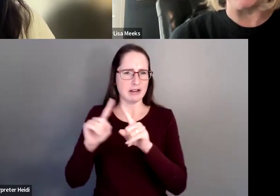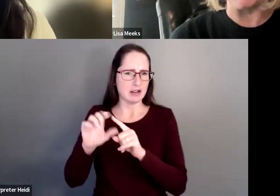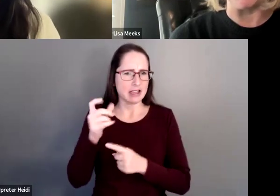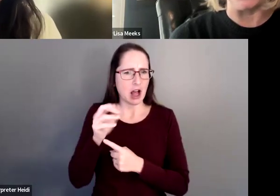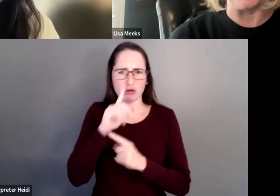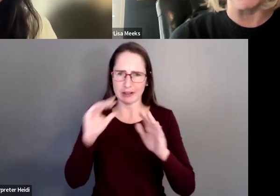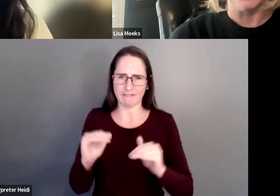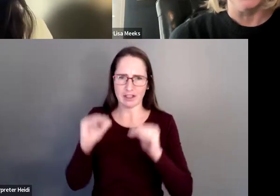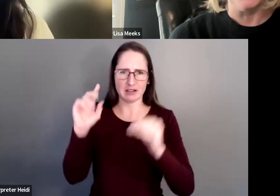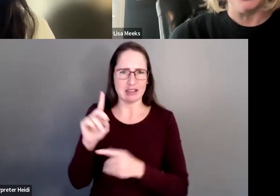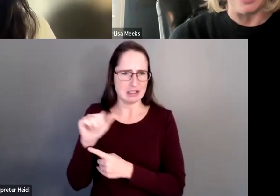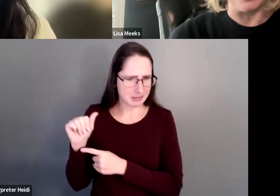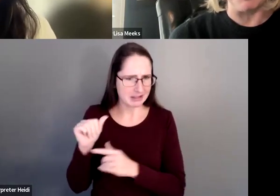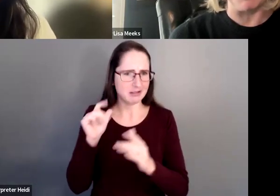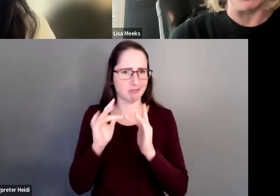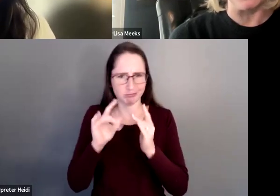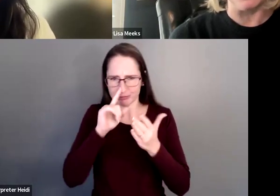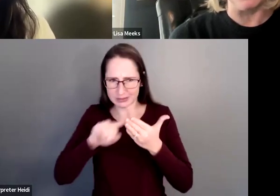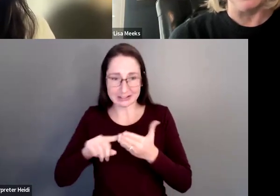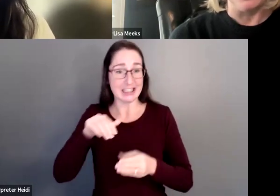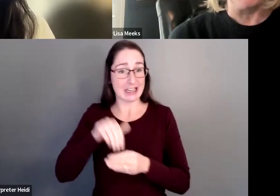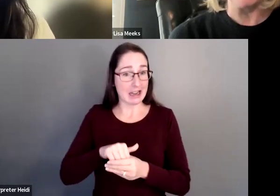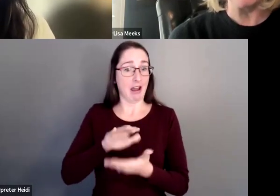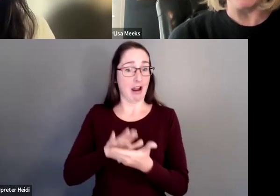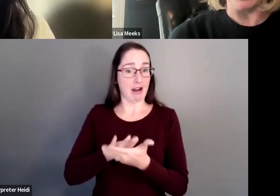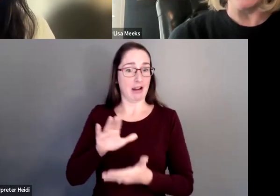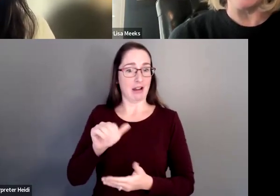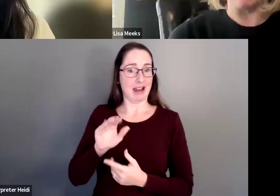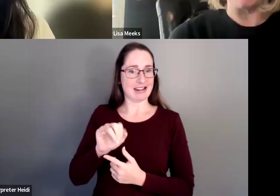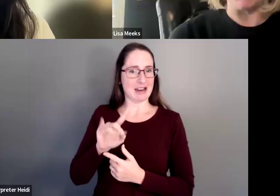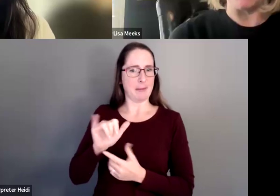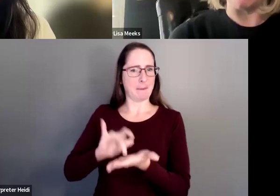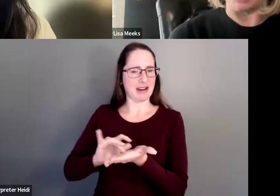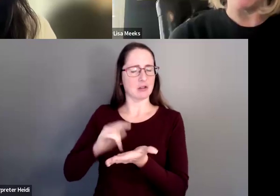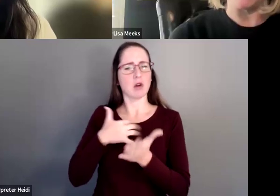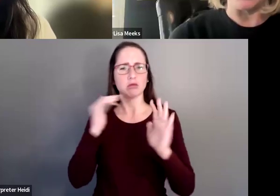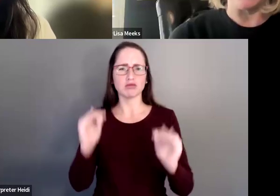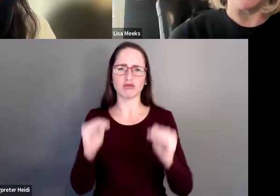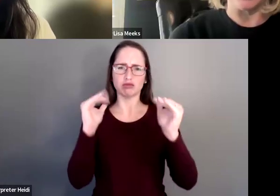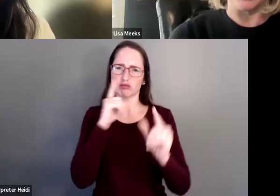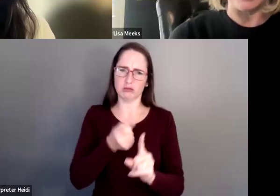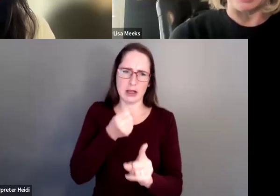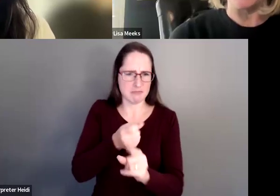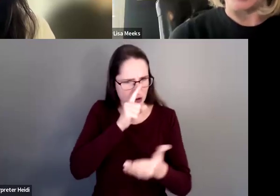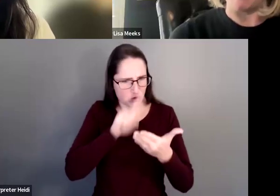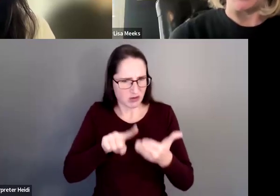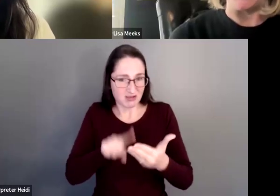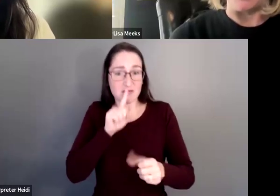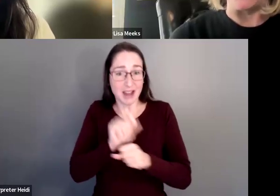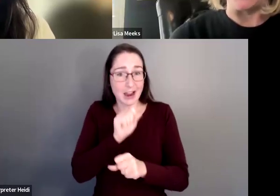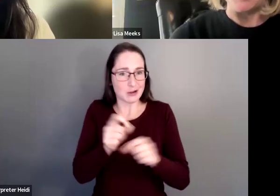and grow, a dynamic network of scholars advancing disability inclusion research in academic medicine. We also want to highlight and promote the